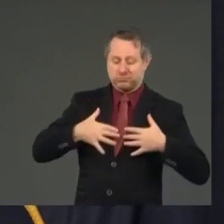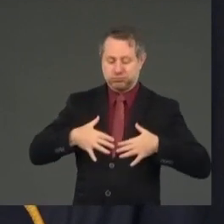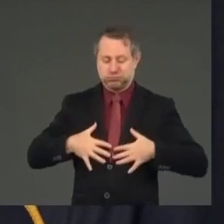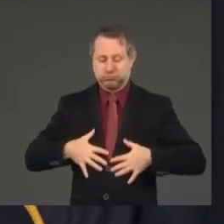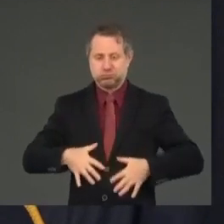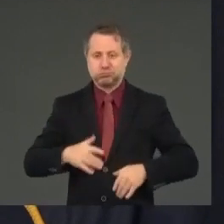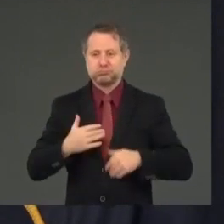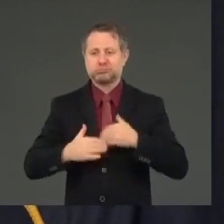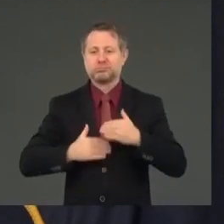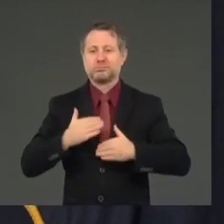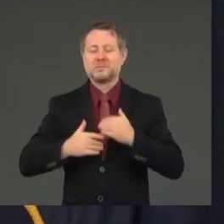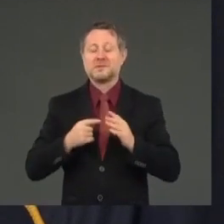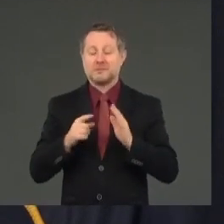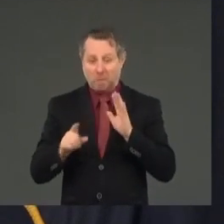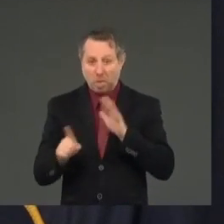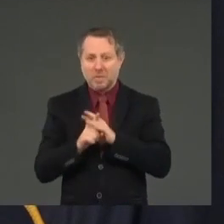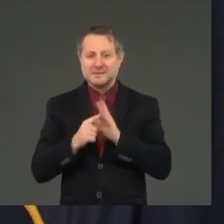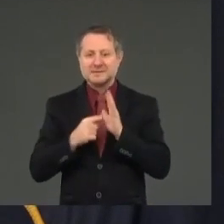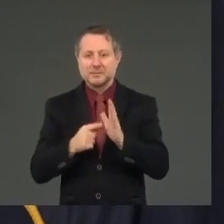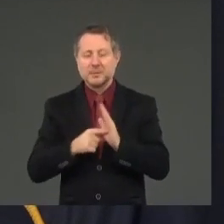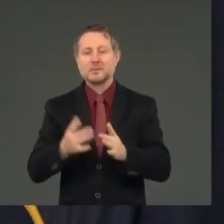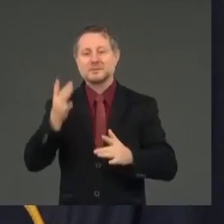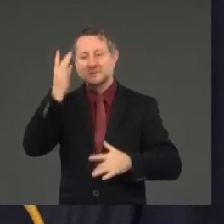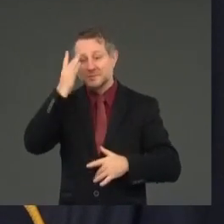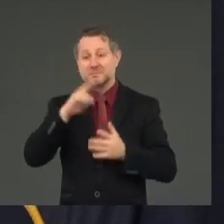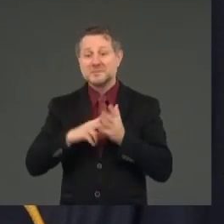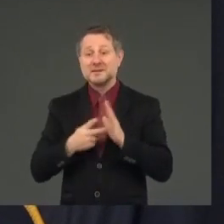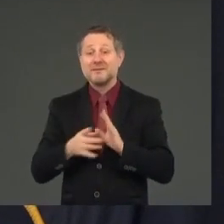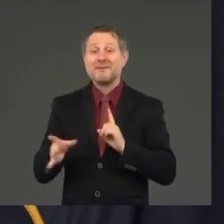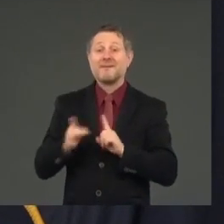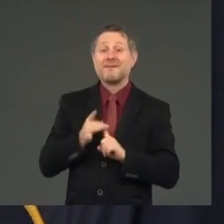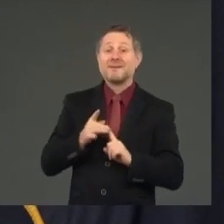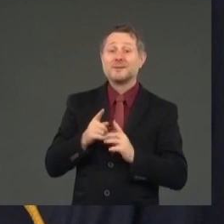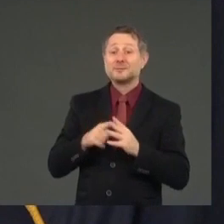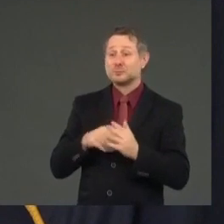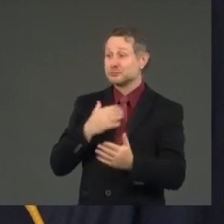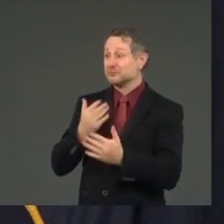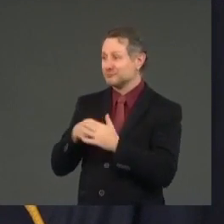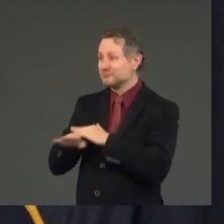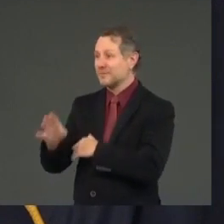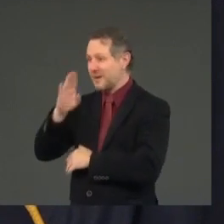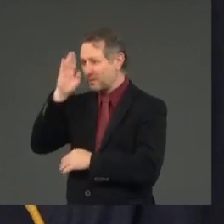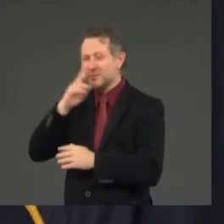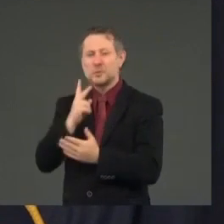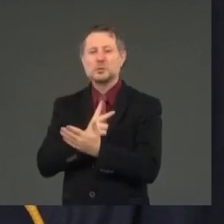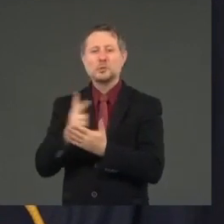HAD TO GET THE VIRUS, IT HAD TO INCUBATE, YOU HA TO GET SYMPTOMS, YOU HAD TO GET VERY